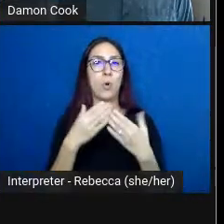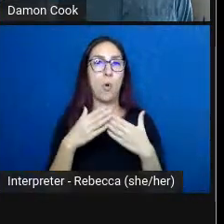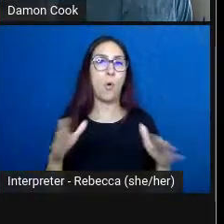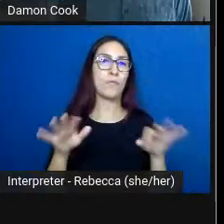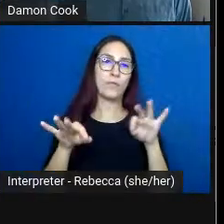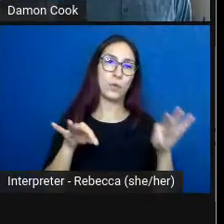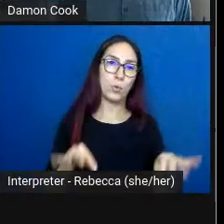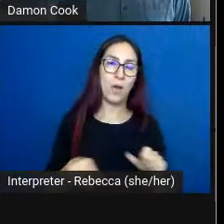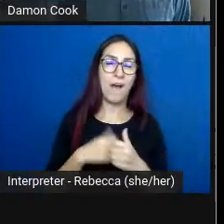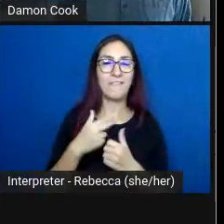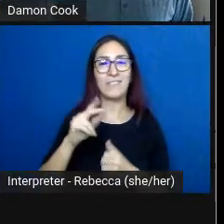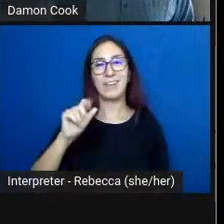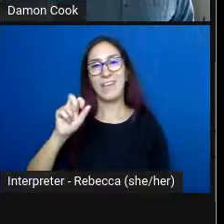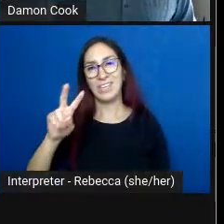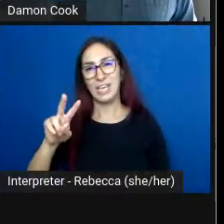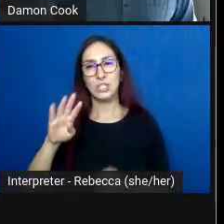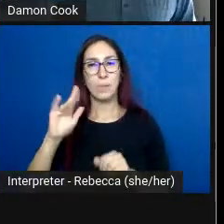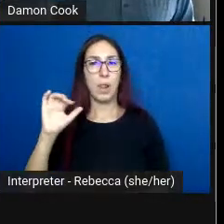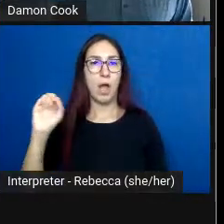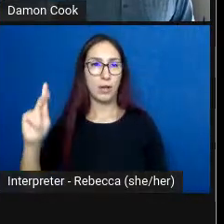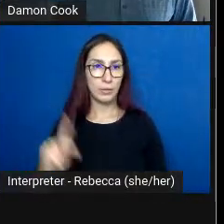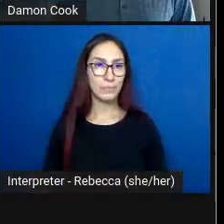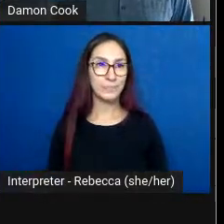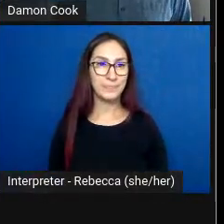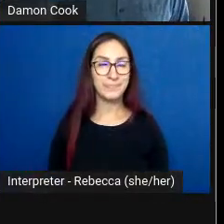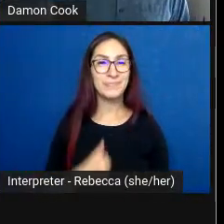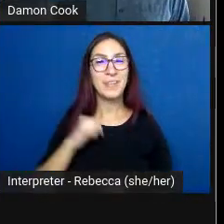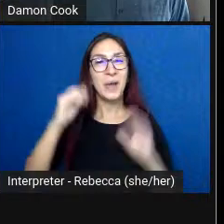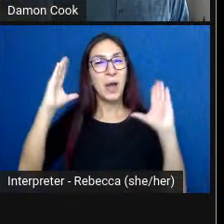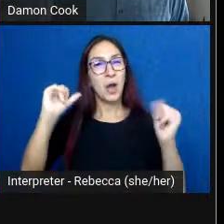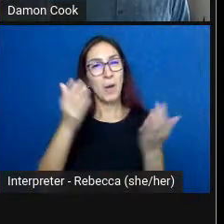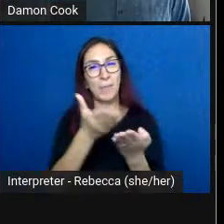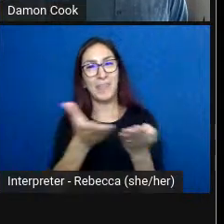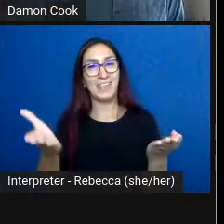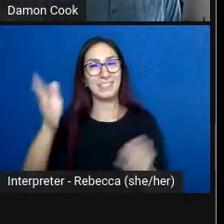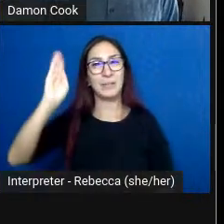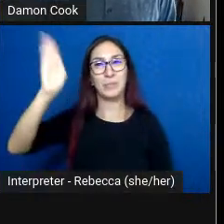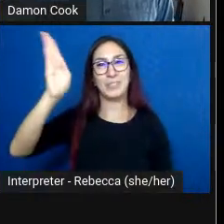There is a link at the bottom and overview of the Navigation Block .